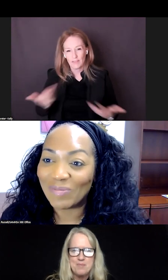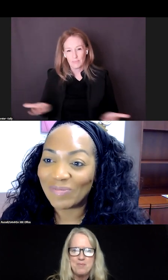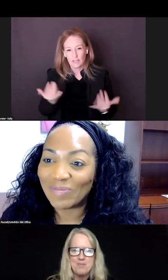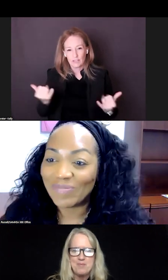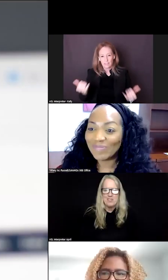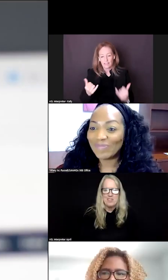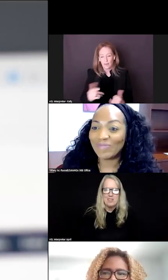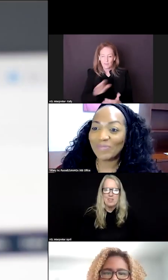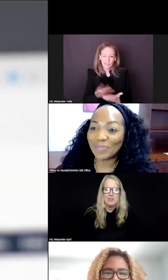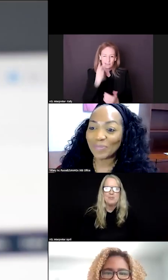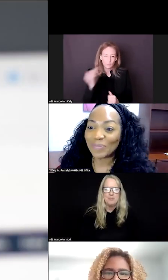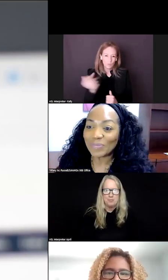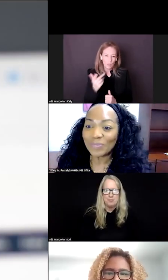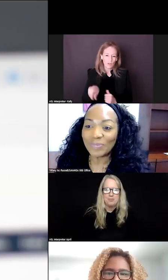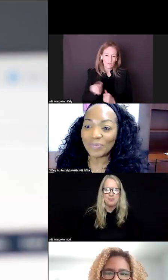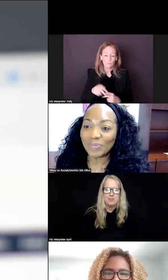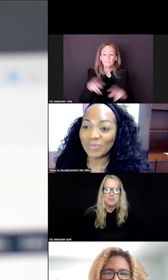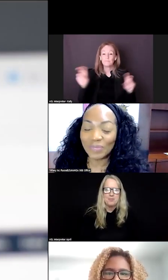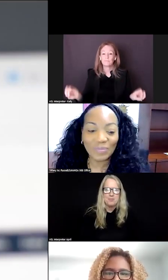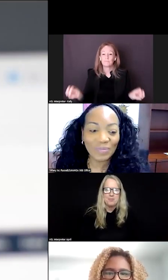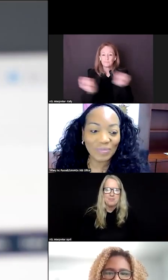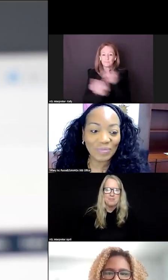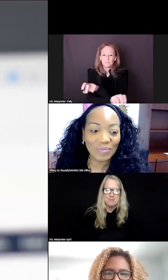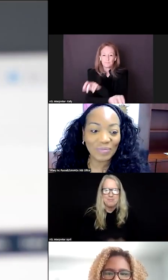ALL TODAY. >> THANK YOU. GREAT TO HEAR THOSE UPDATES